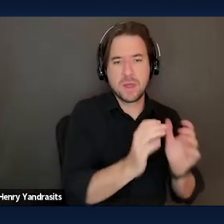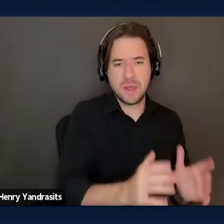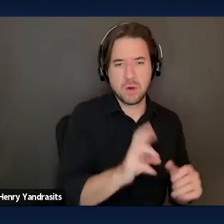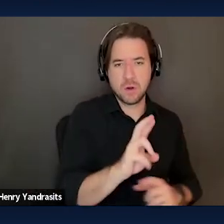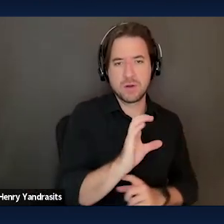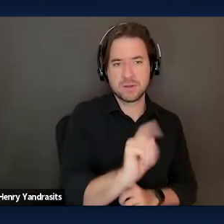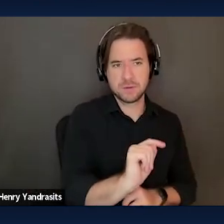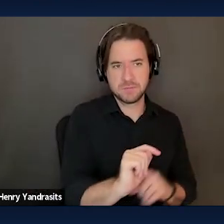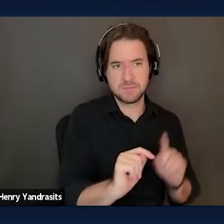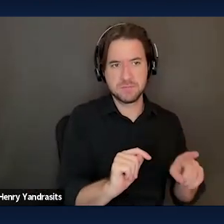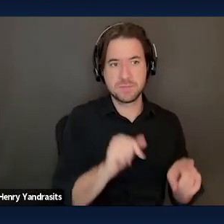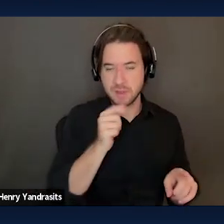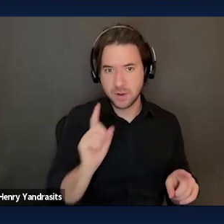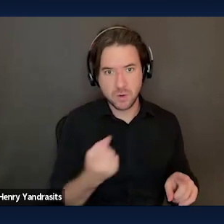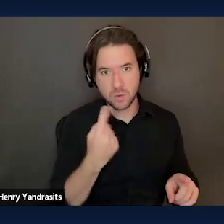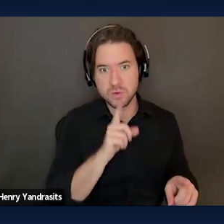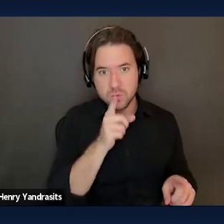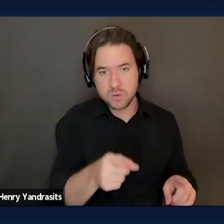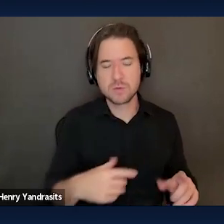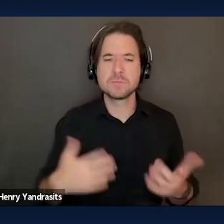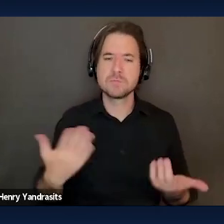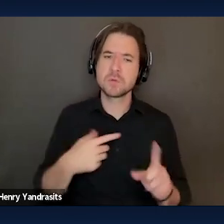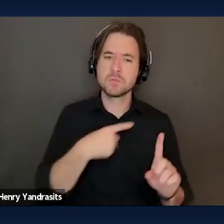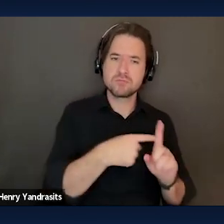That's not always true, and there's pros and cons.